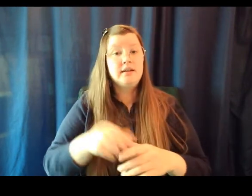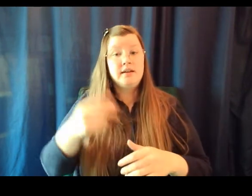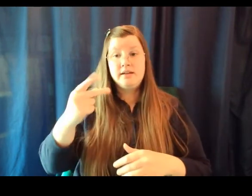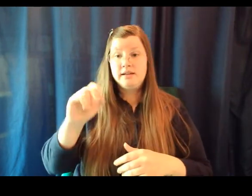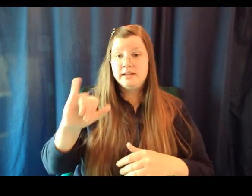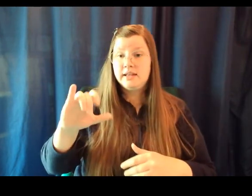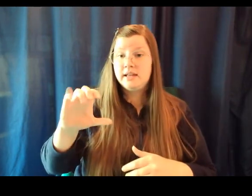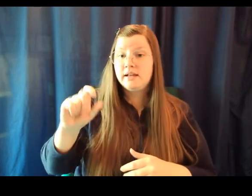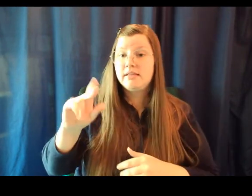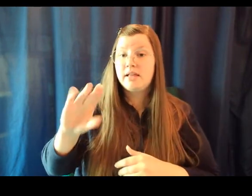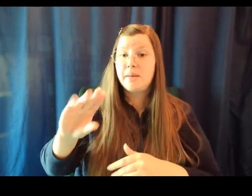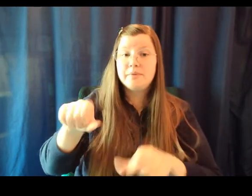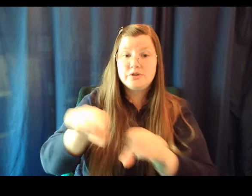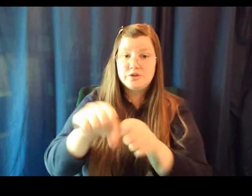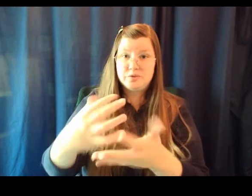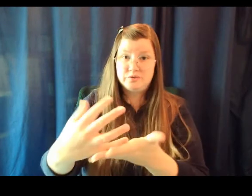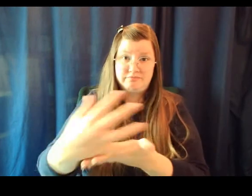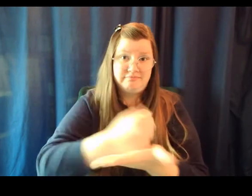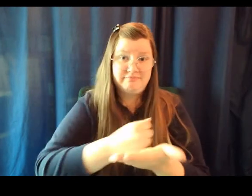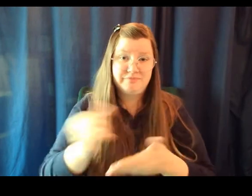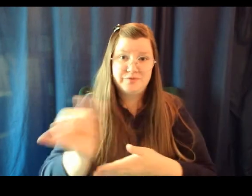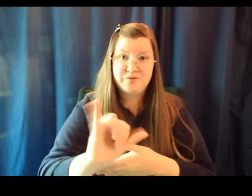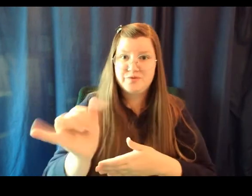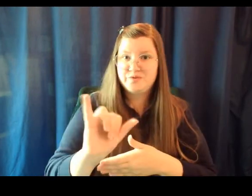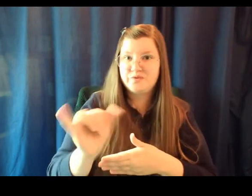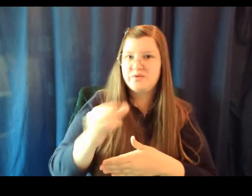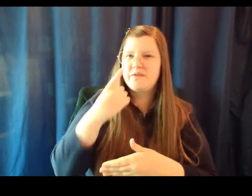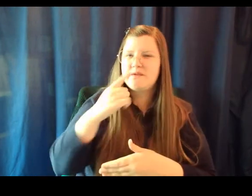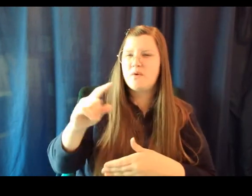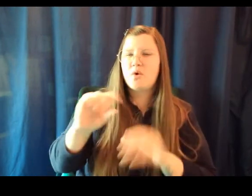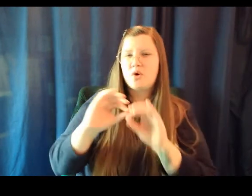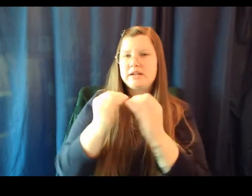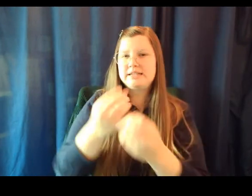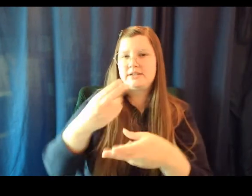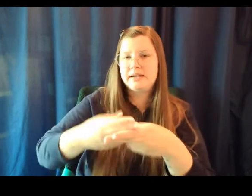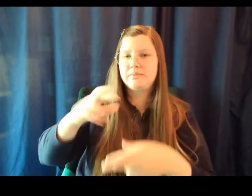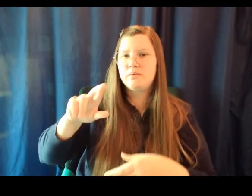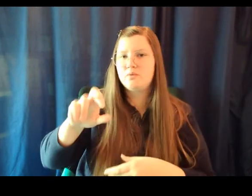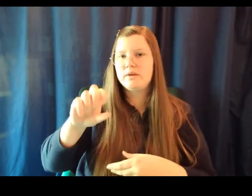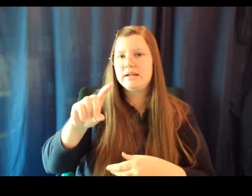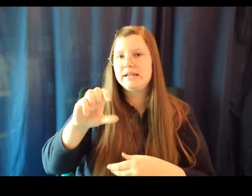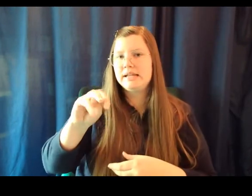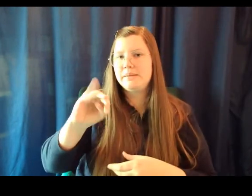Redeeming Soles is an organization that provides footwear through nonprofit organizations,